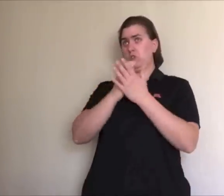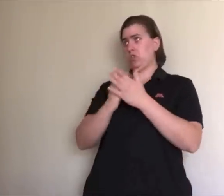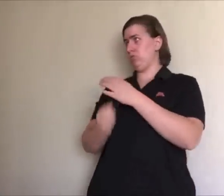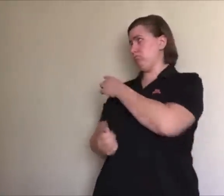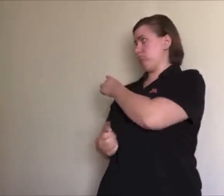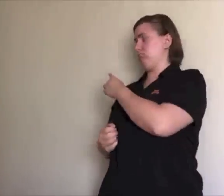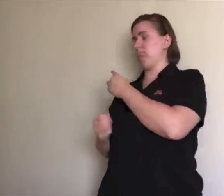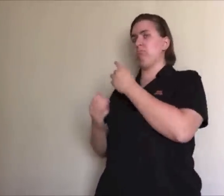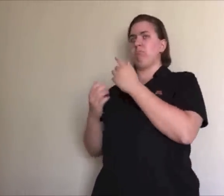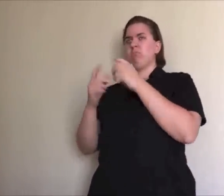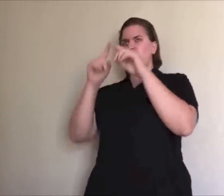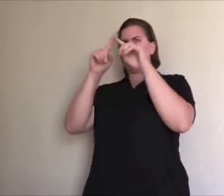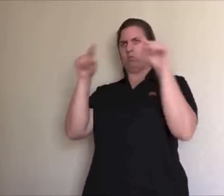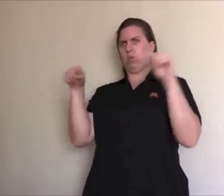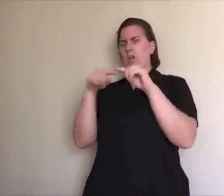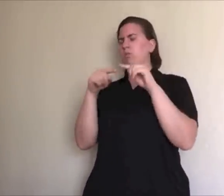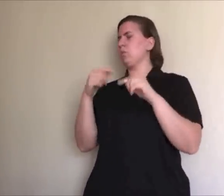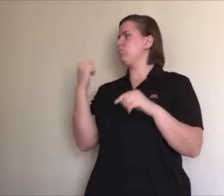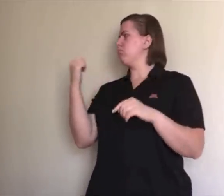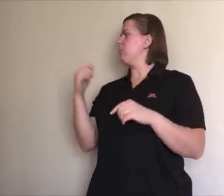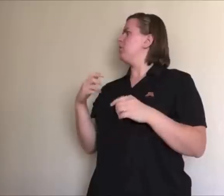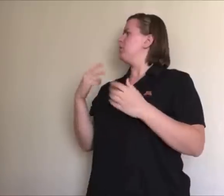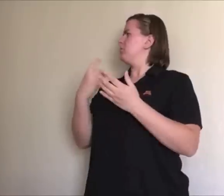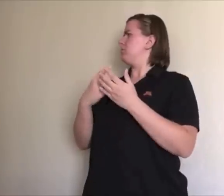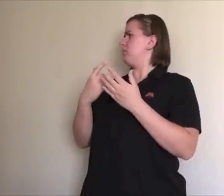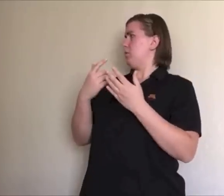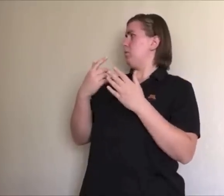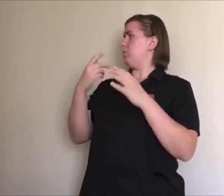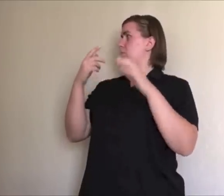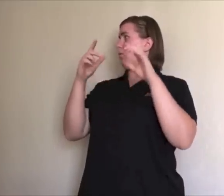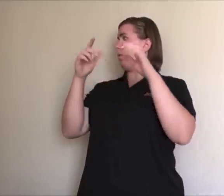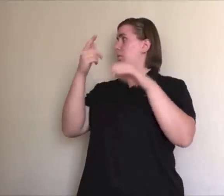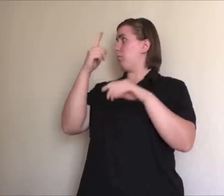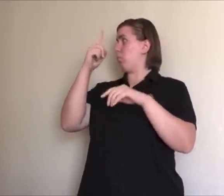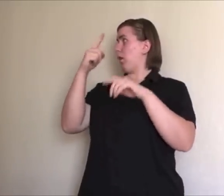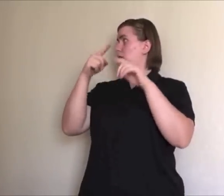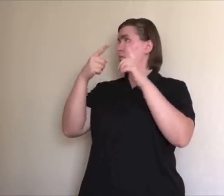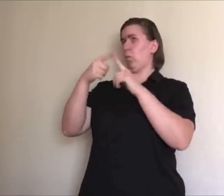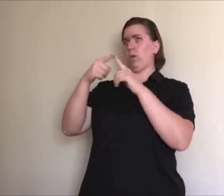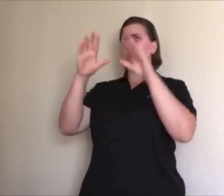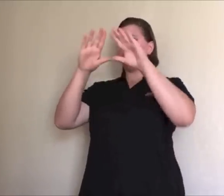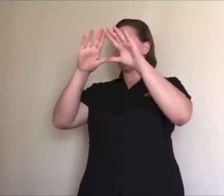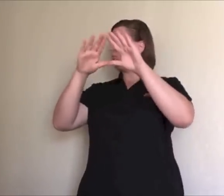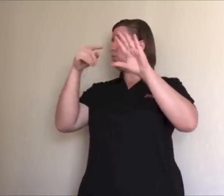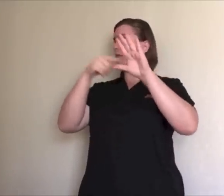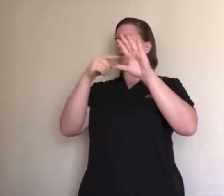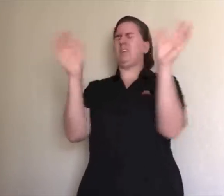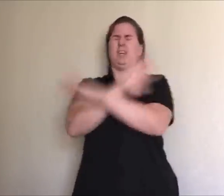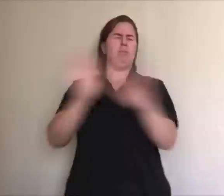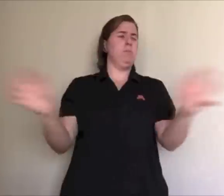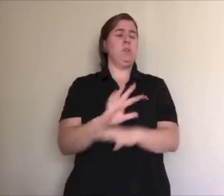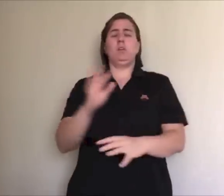Referring to this triangle here, there is a point here, (demonstrates sign for VAGINA)